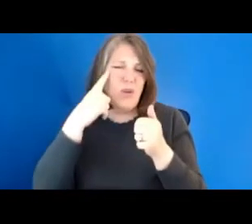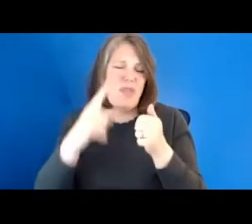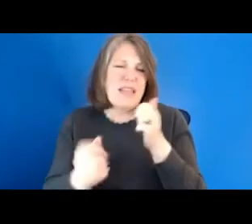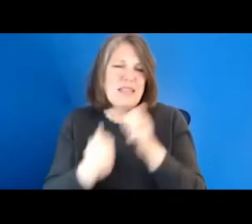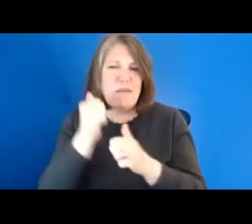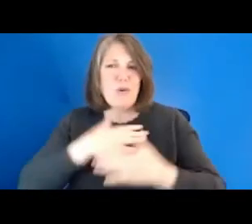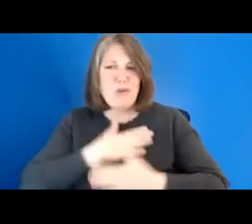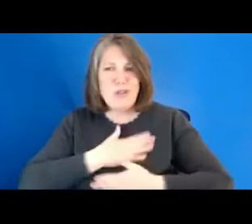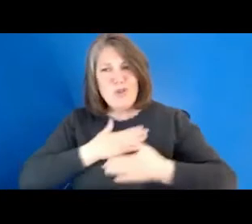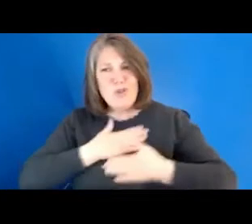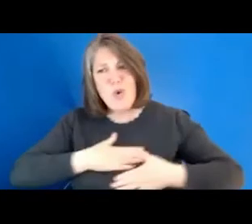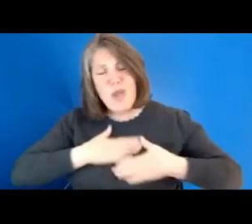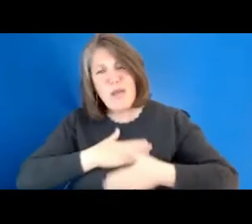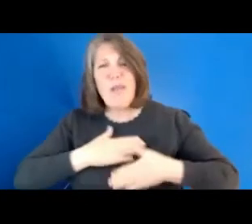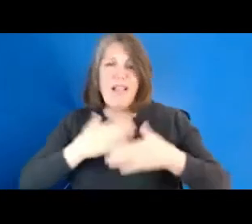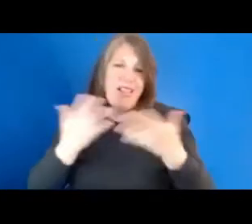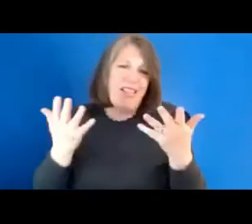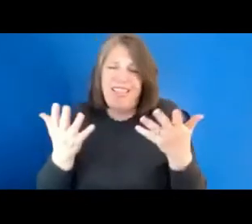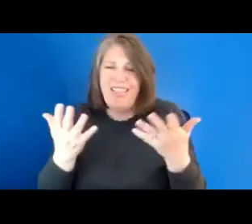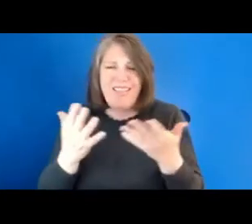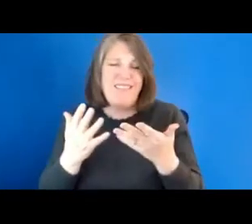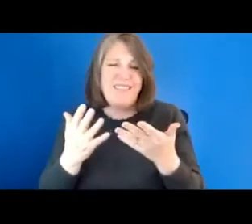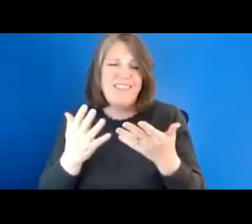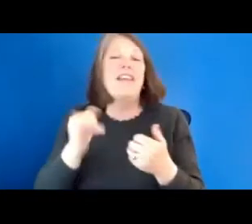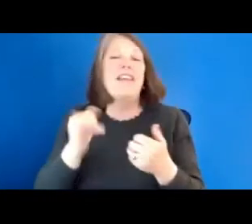way of doing it. 17:09:59 If you just want to get it done,